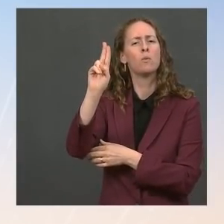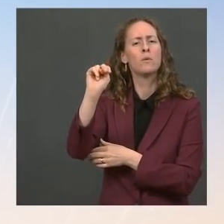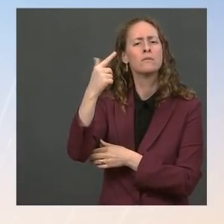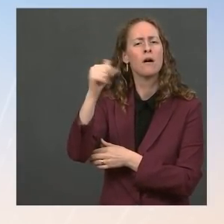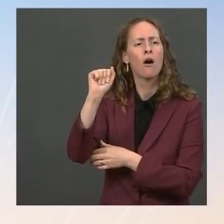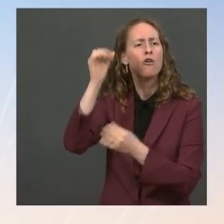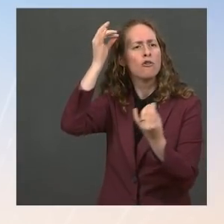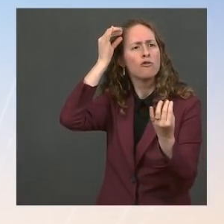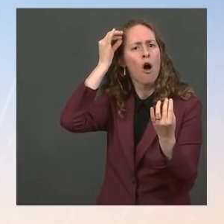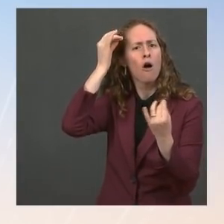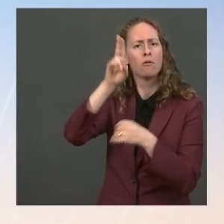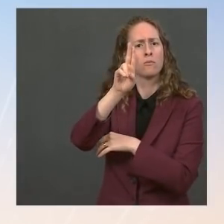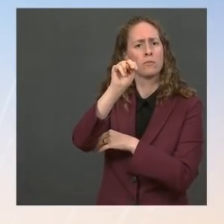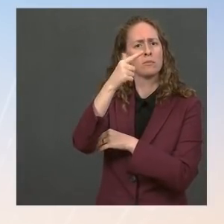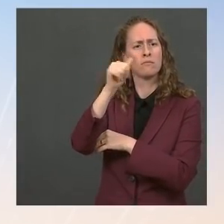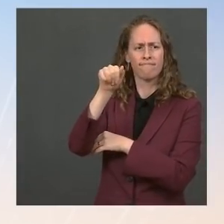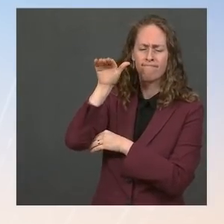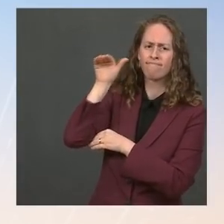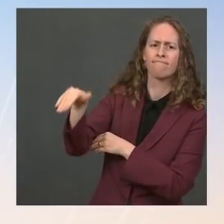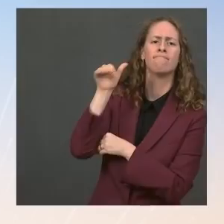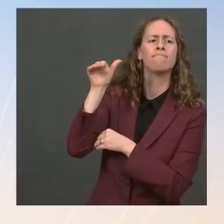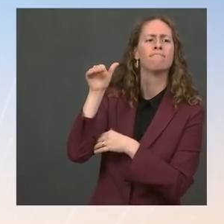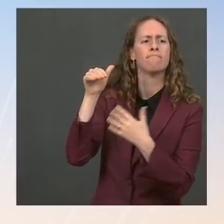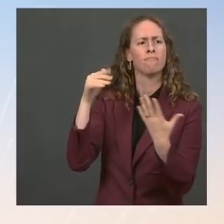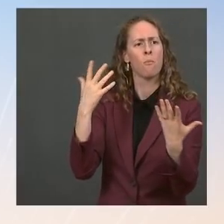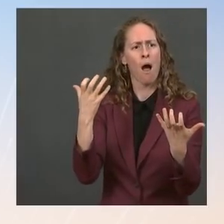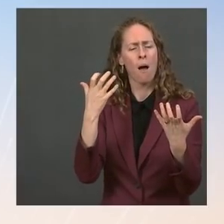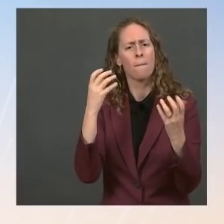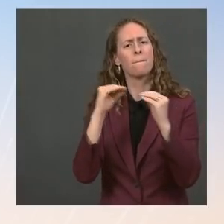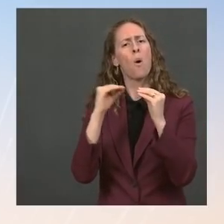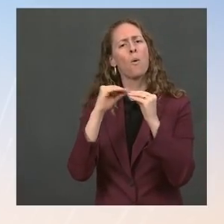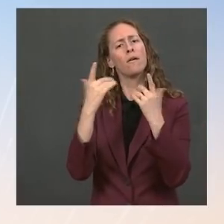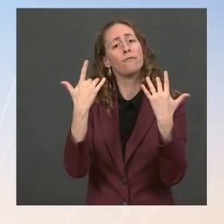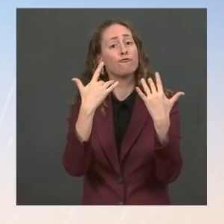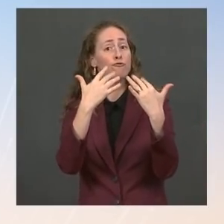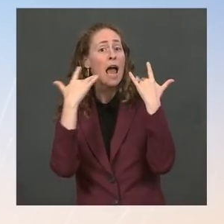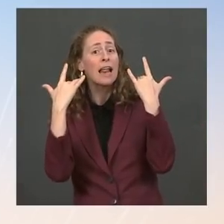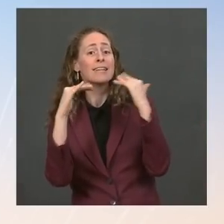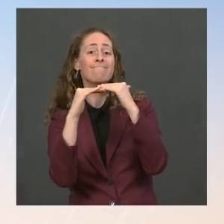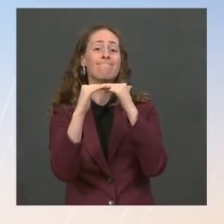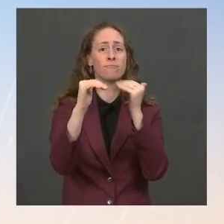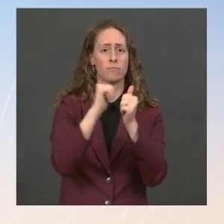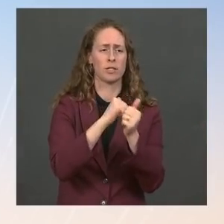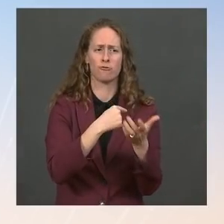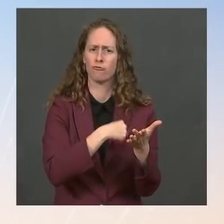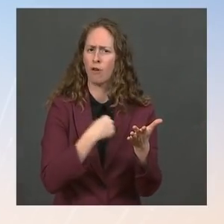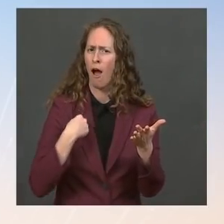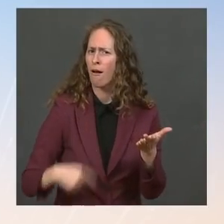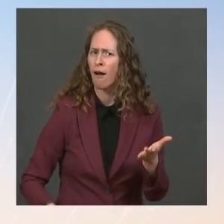and China to be more friendly, I suppose? Ms Psaki: Well, first, I would say the President's view and this administration's view